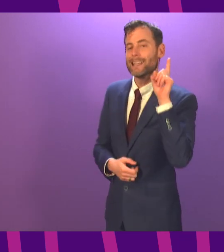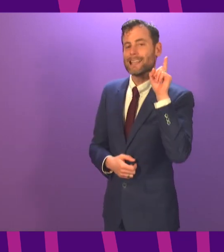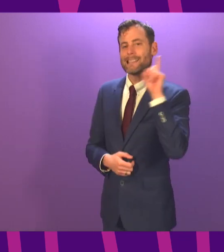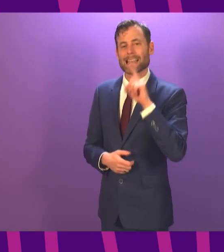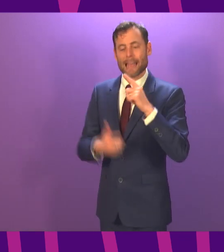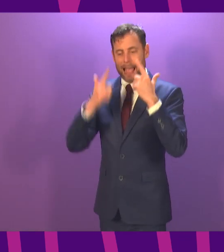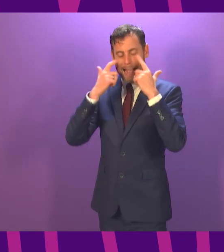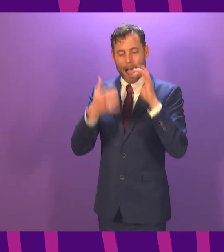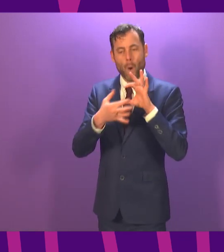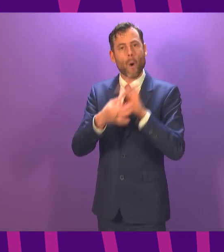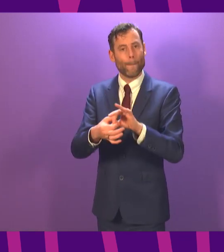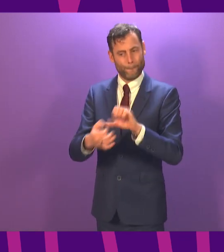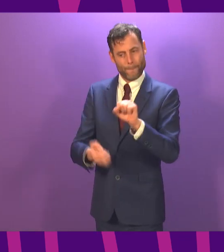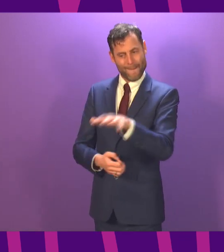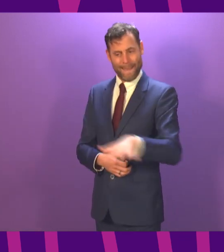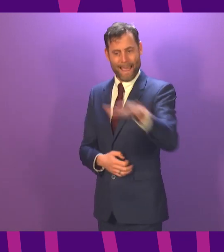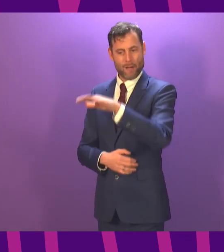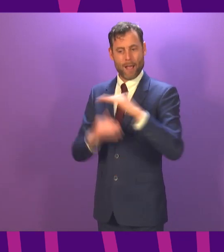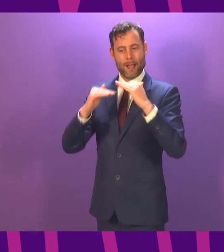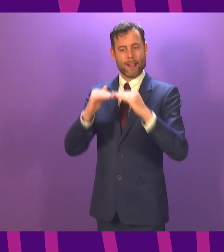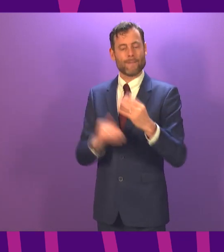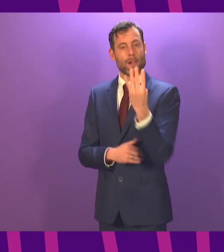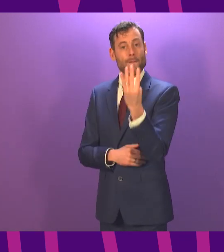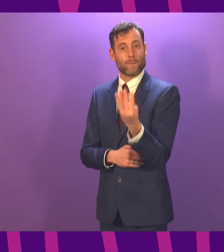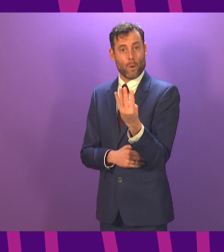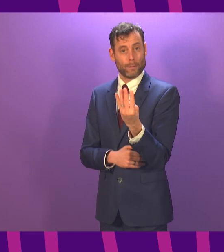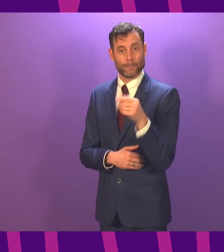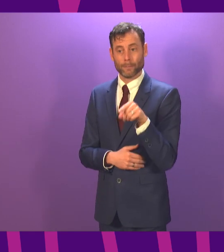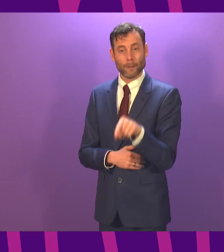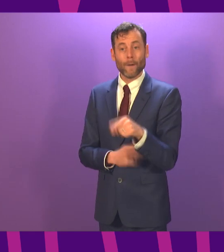new level 4 restrictions, only essential outdoor visits—in Scotland in December—can take